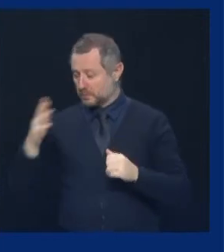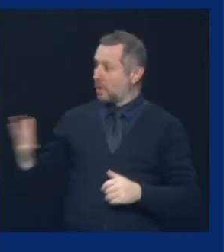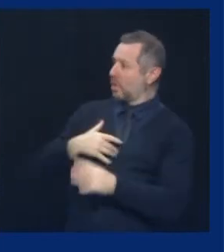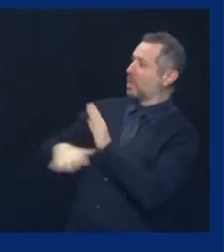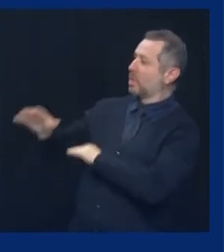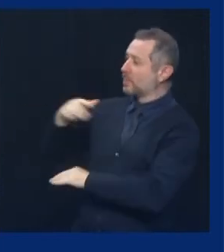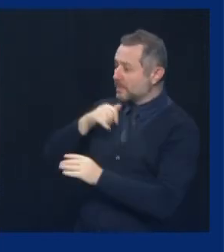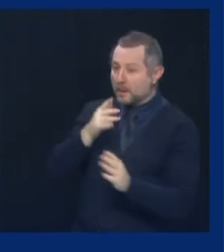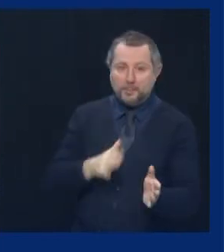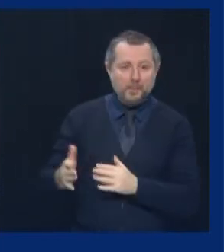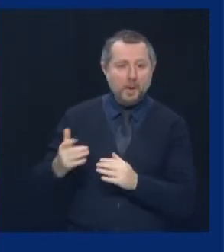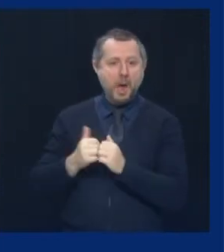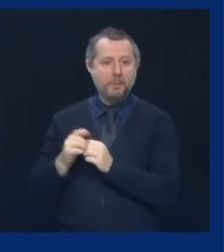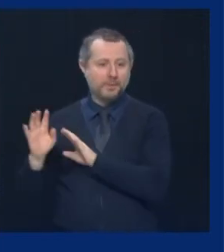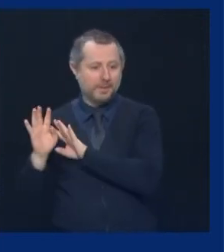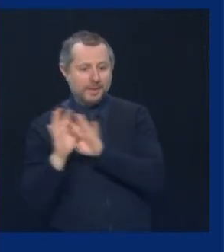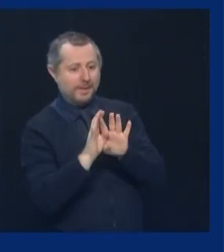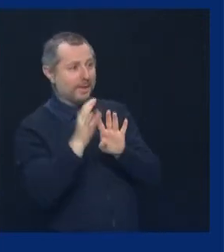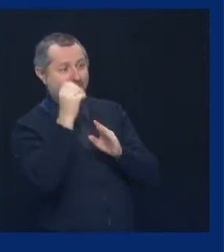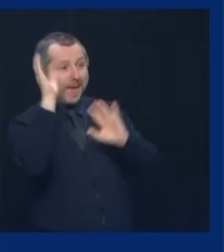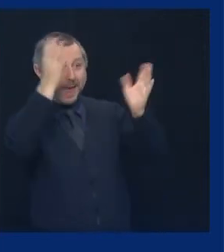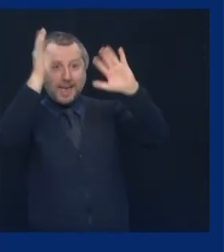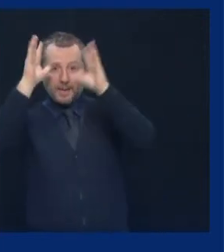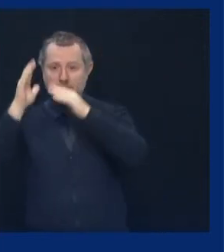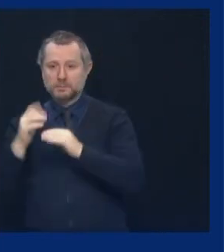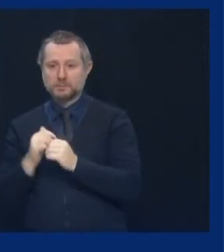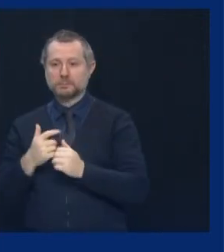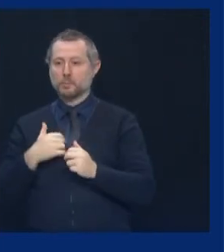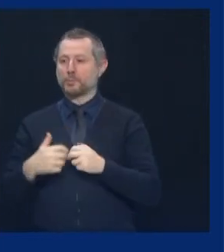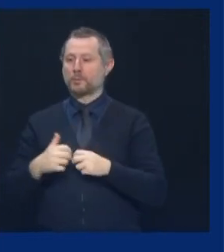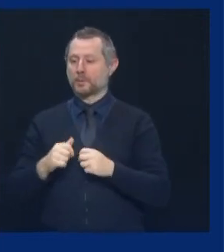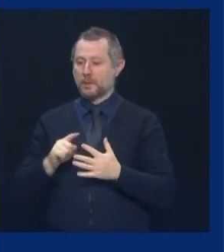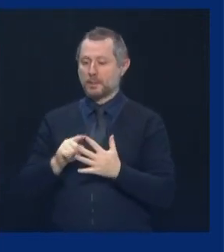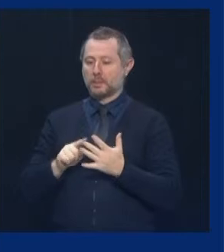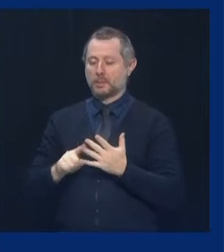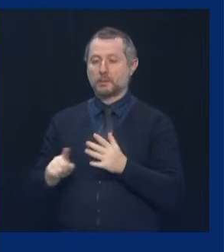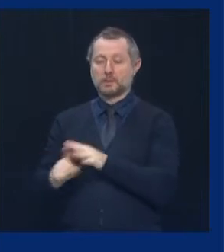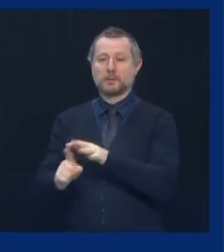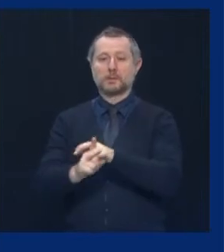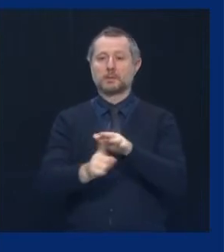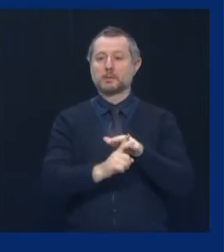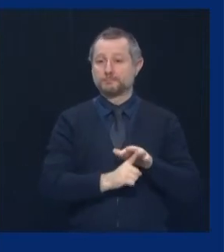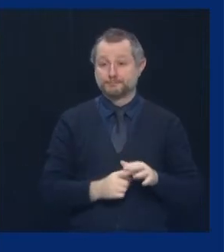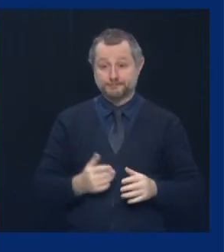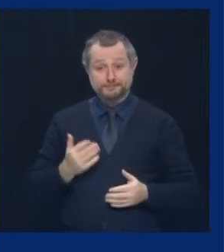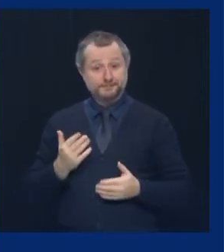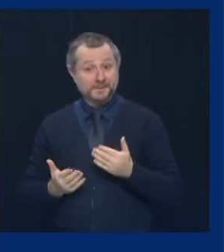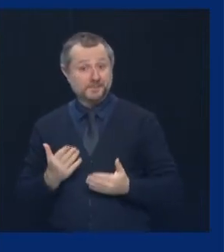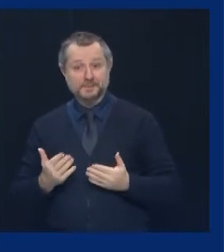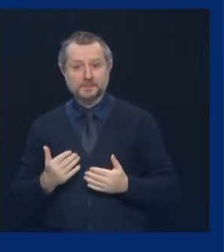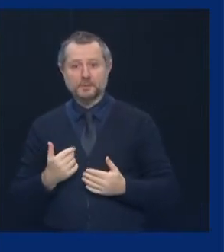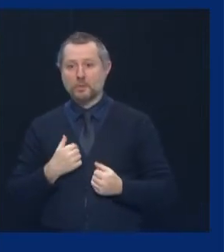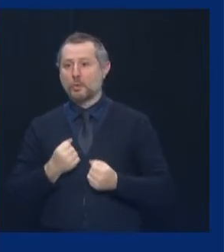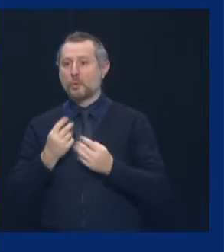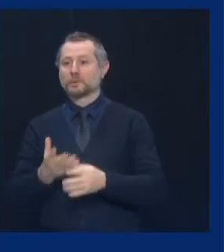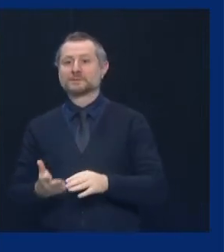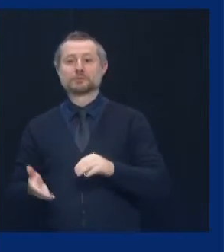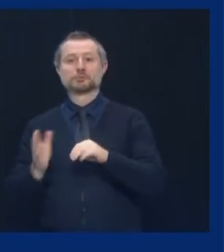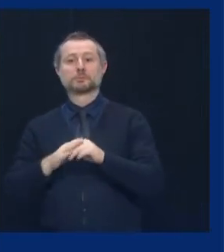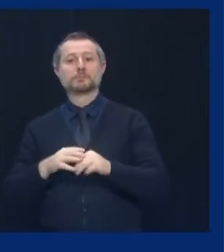I WAS EXCITED. BUT THOSE LARGE GATHERINGS WITHOUT MASKS, THOSE ARE HIGHLY